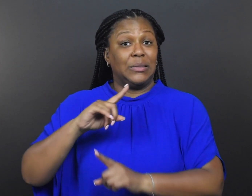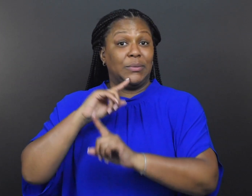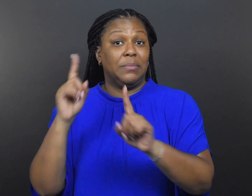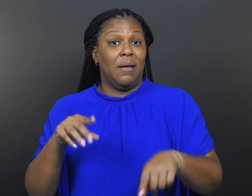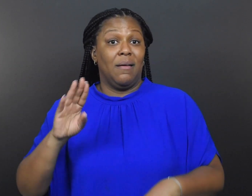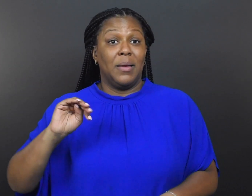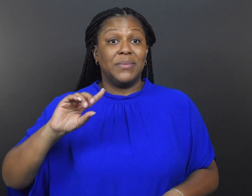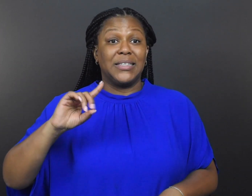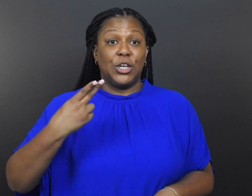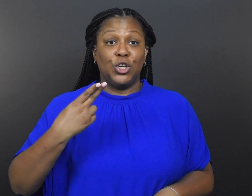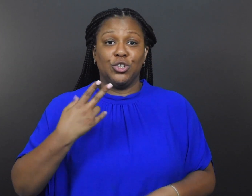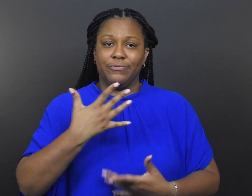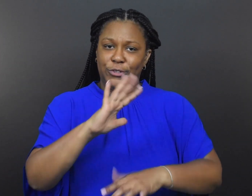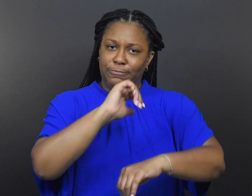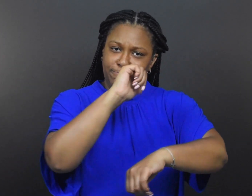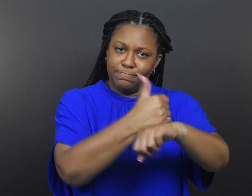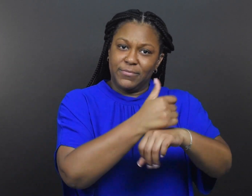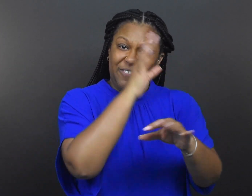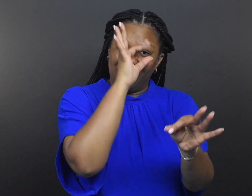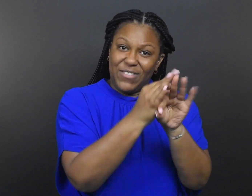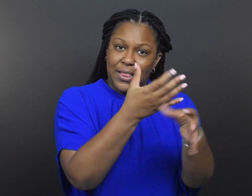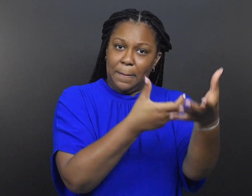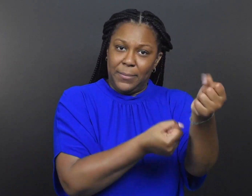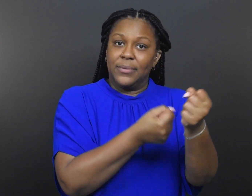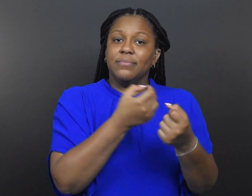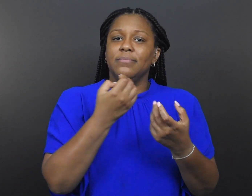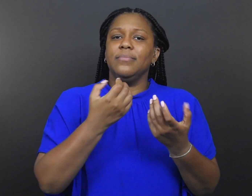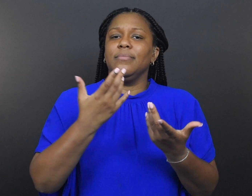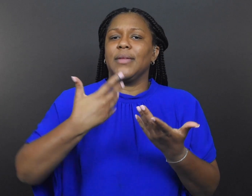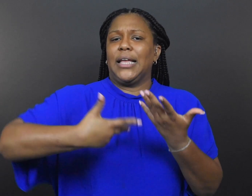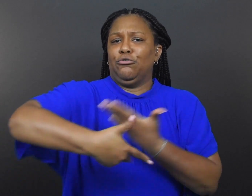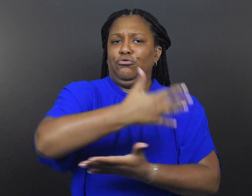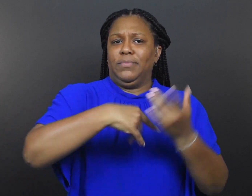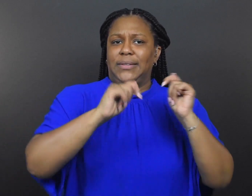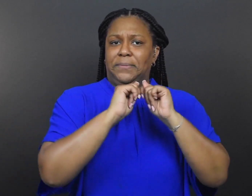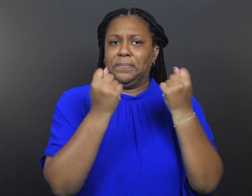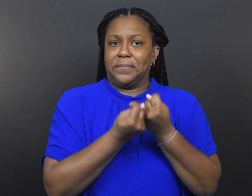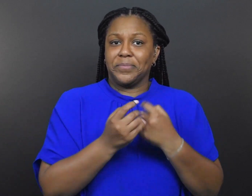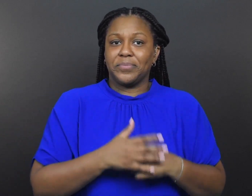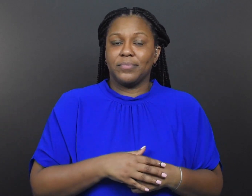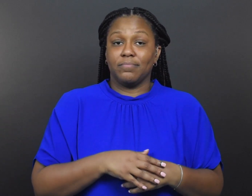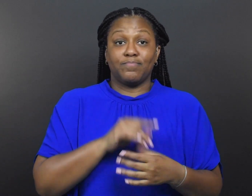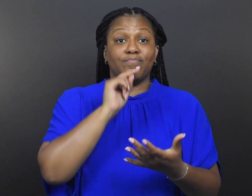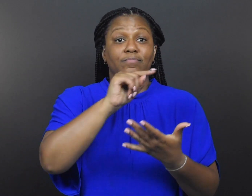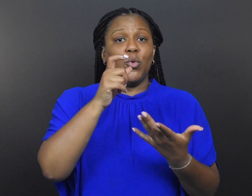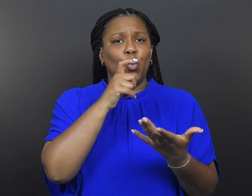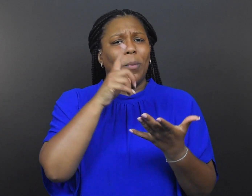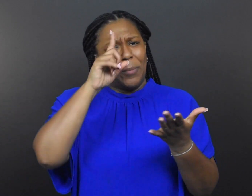MDH formed a faith-based engagement team whose purpose was to collaborate with